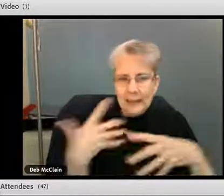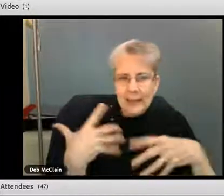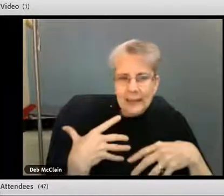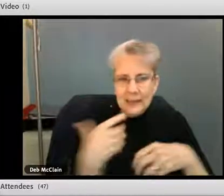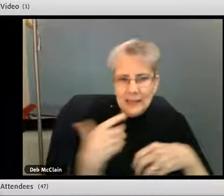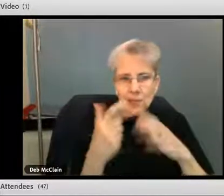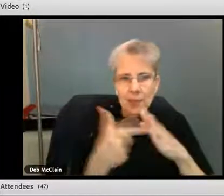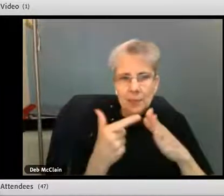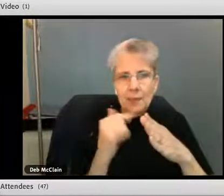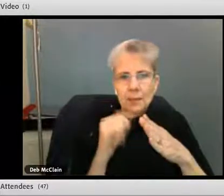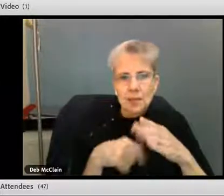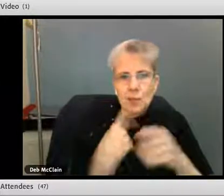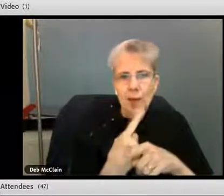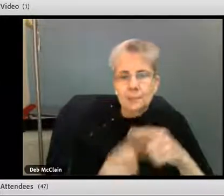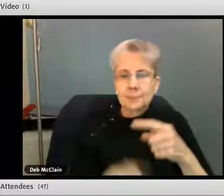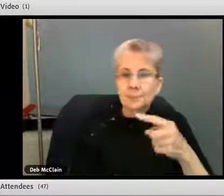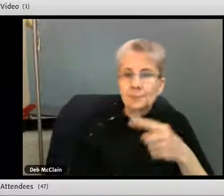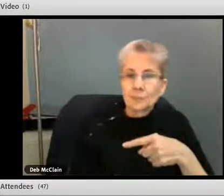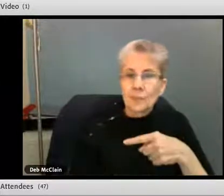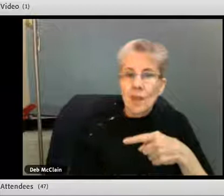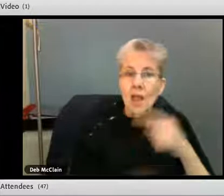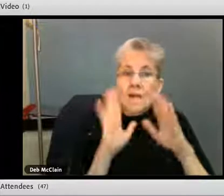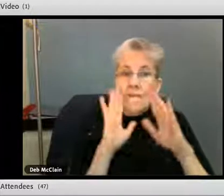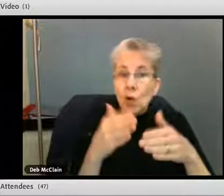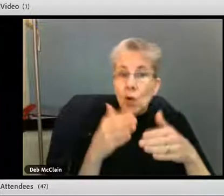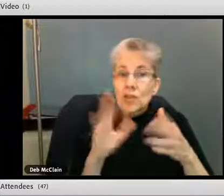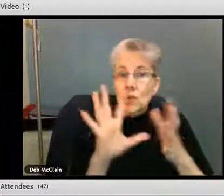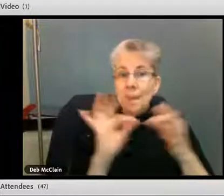Focus on your message. Your overall message is what is important.